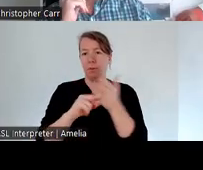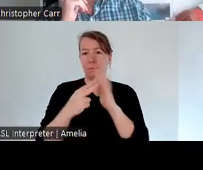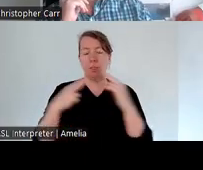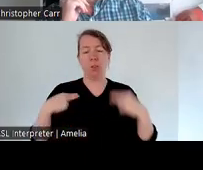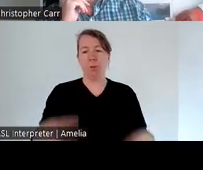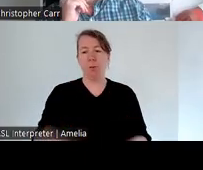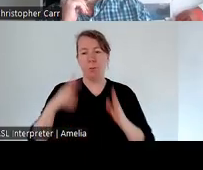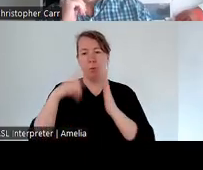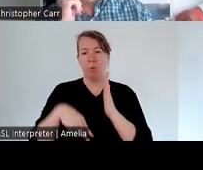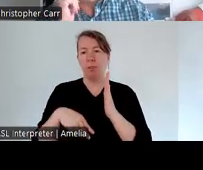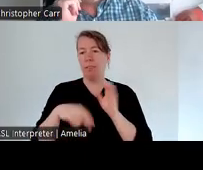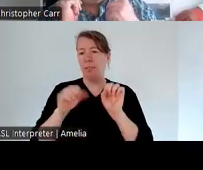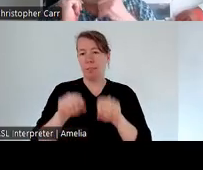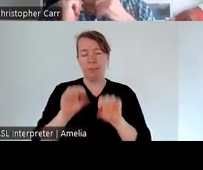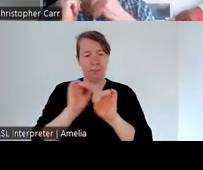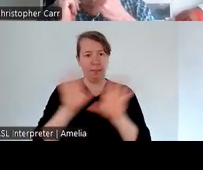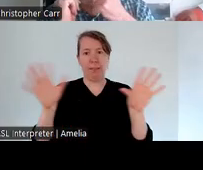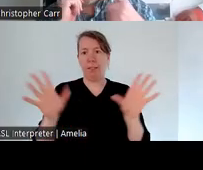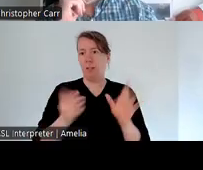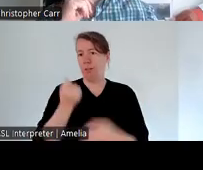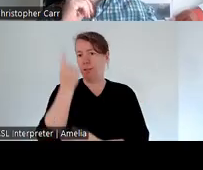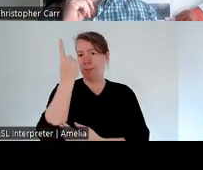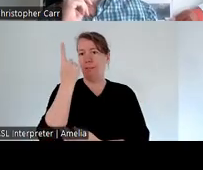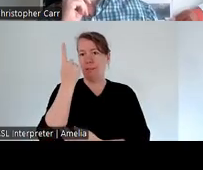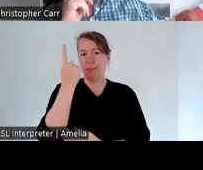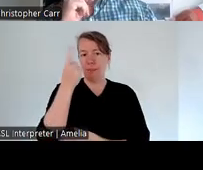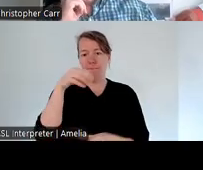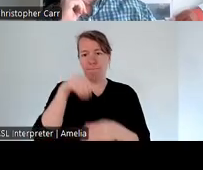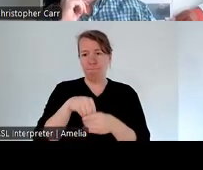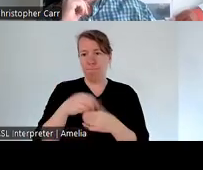in the, in the EPUB itself, or in the ONIX record that you would just display,